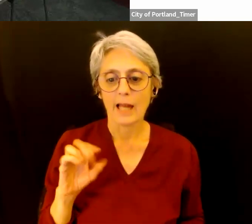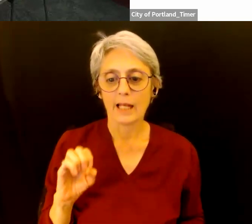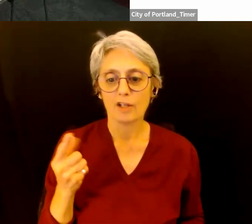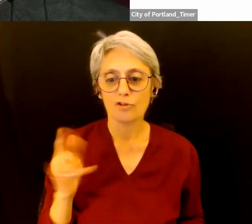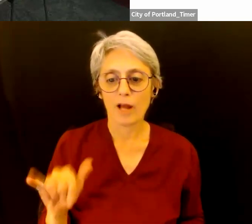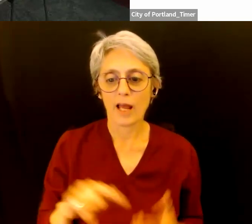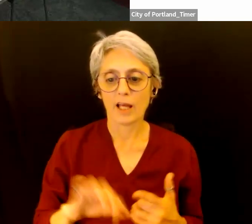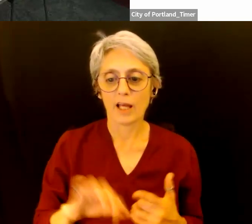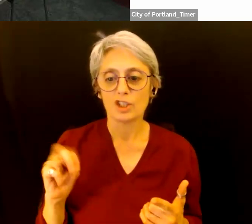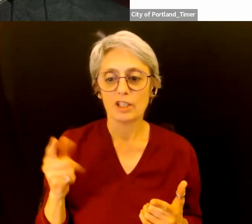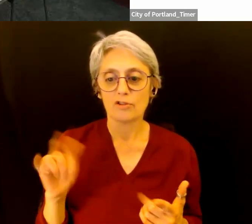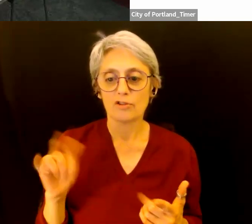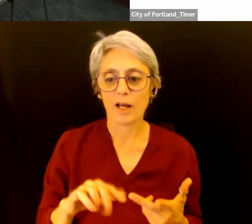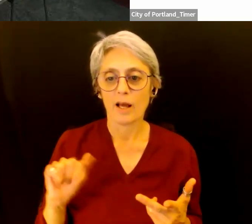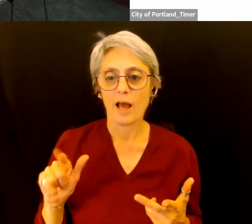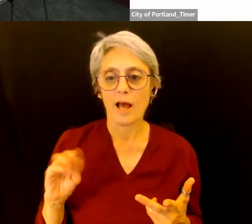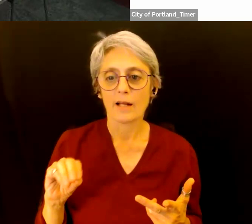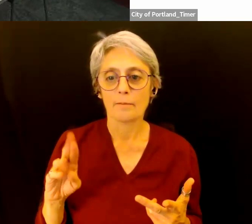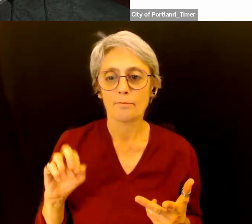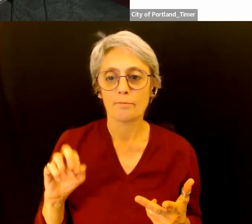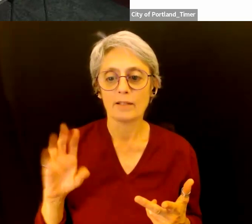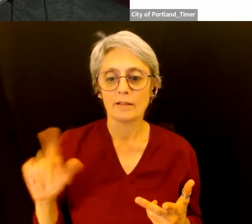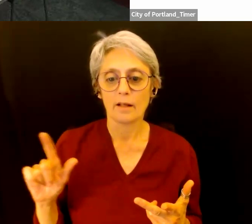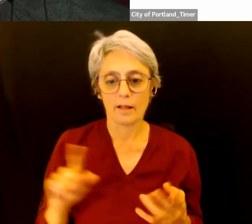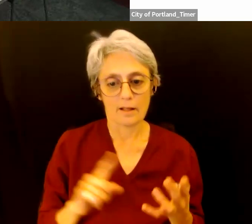Adam Brindle. Marianne Fitzgerald.